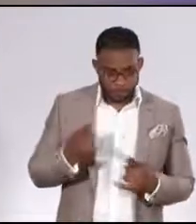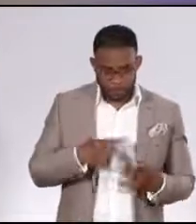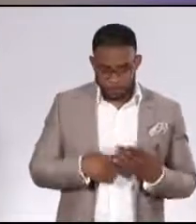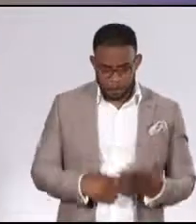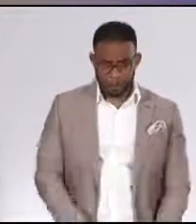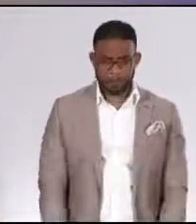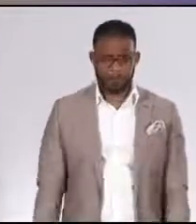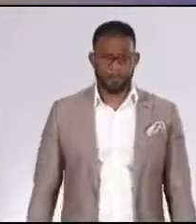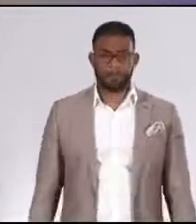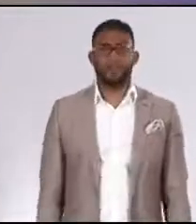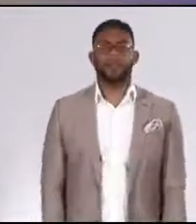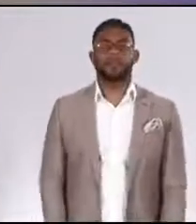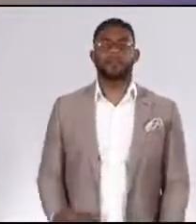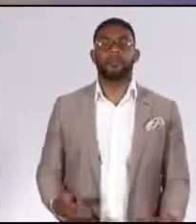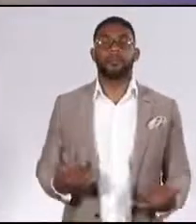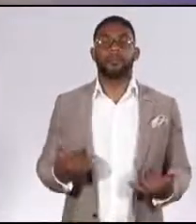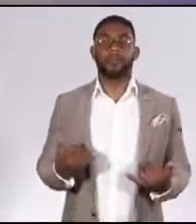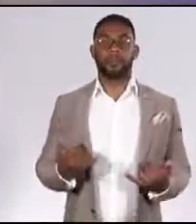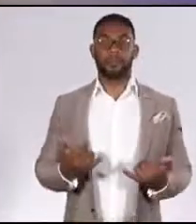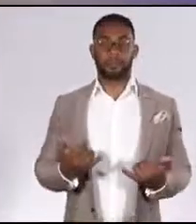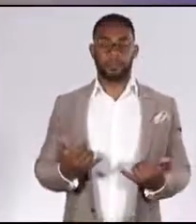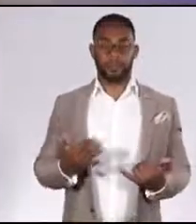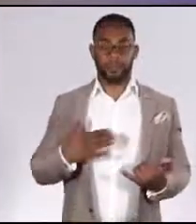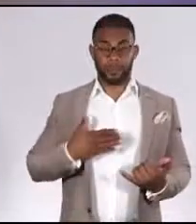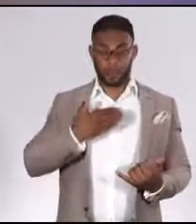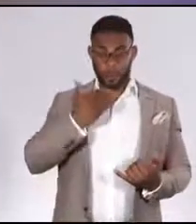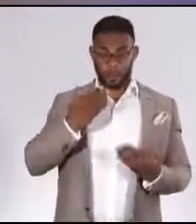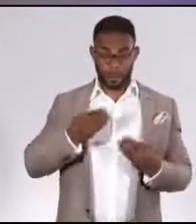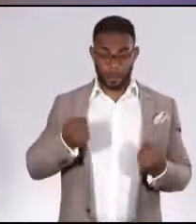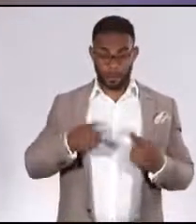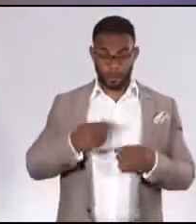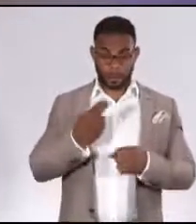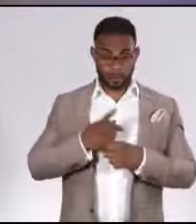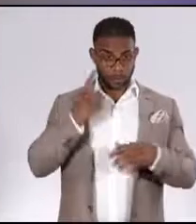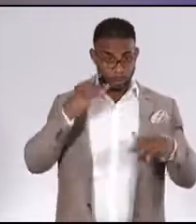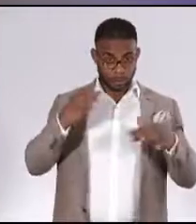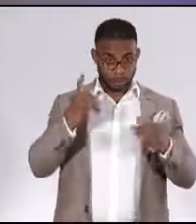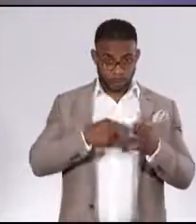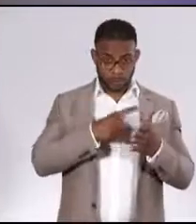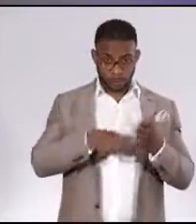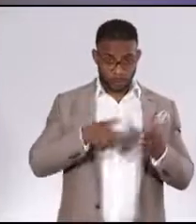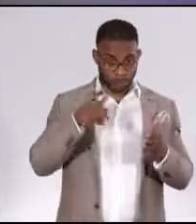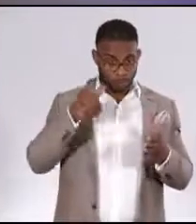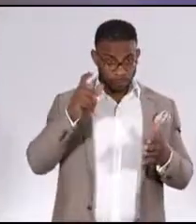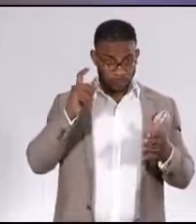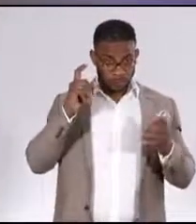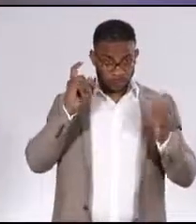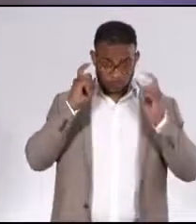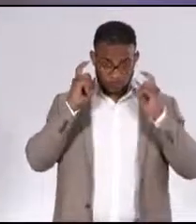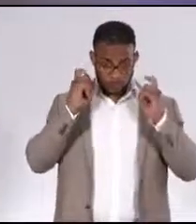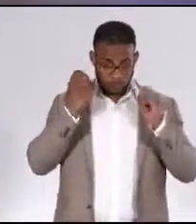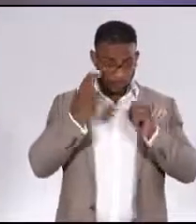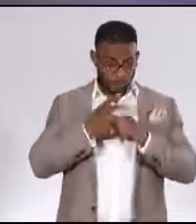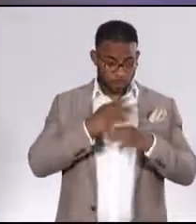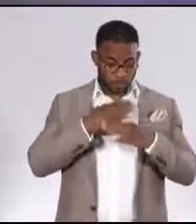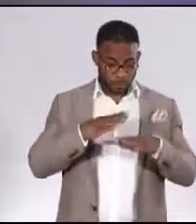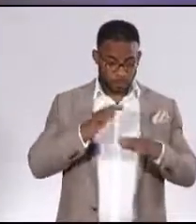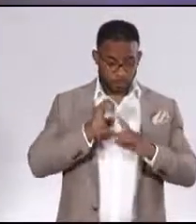so at this time. My best solution is to use noise cancellation, headphones and make sure i'm in a quiet environment for all meetings.